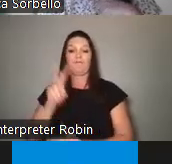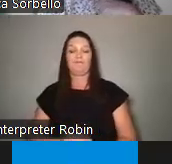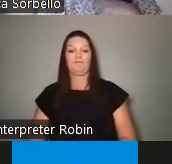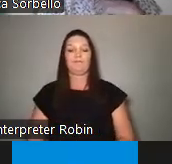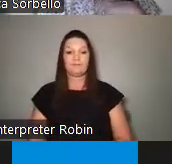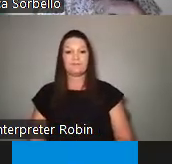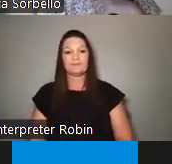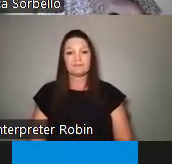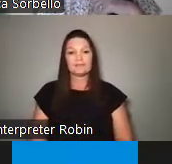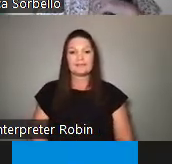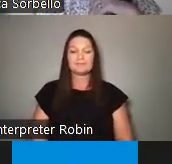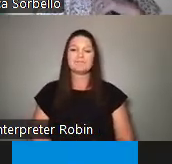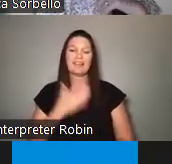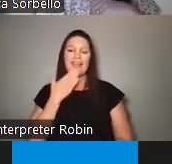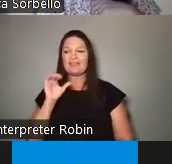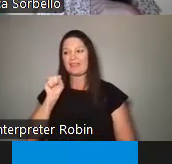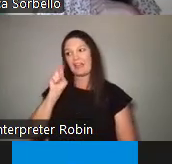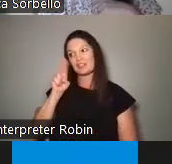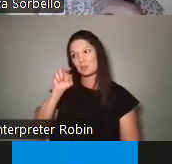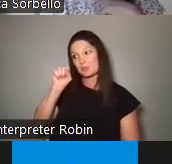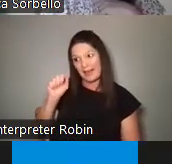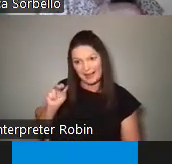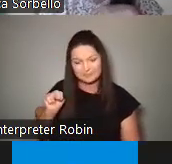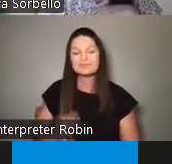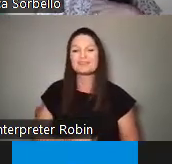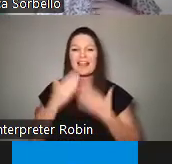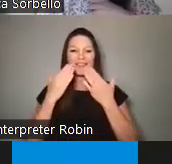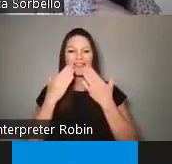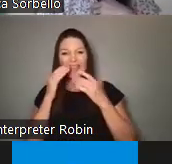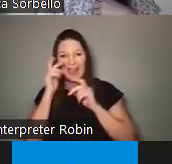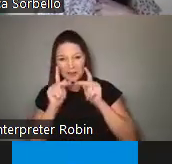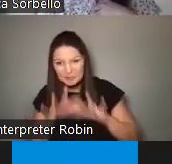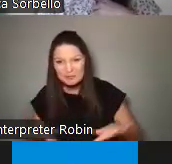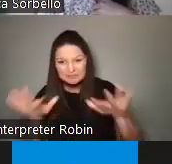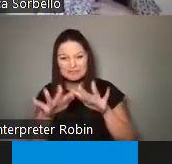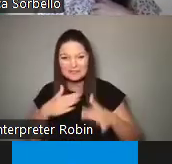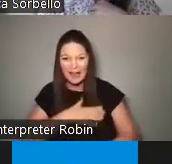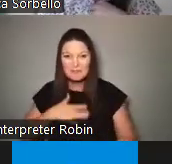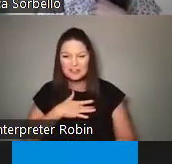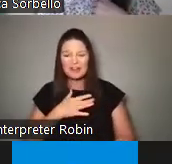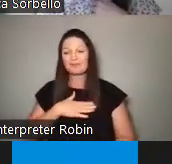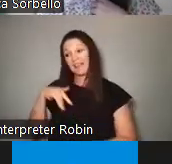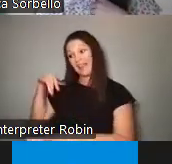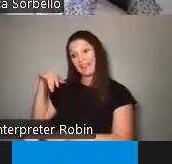reminder